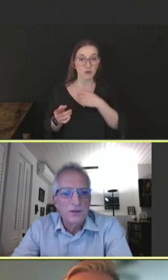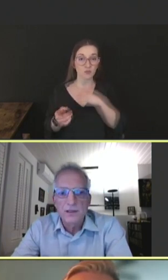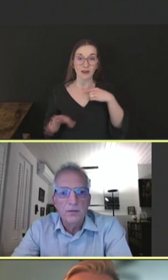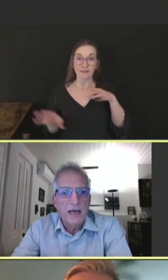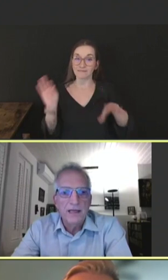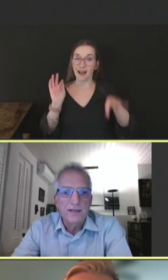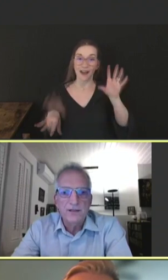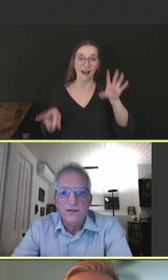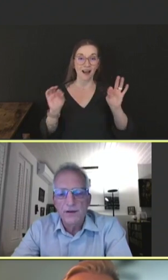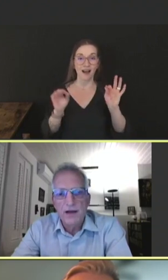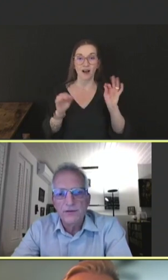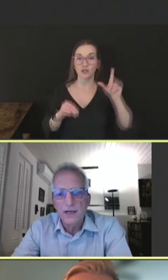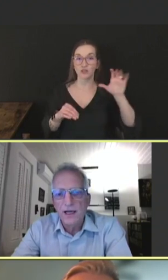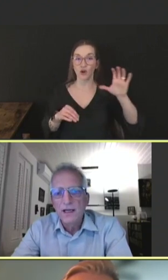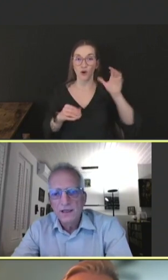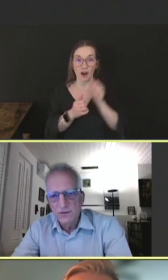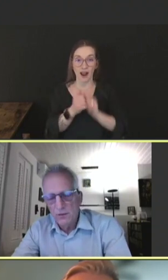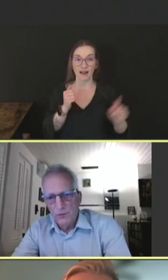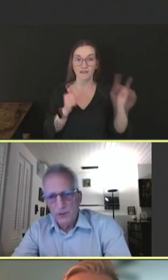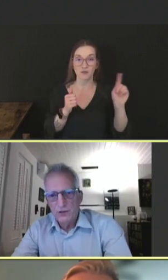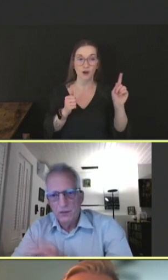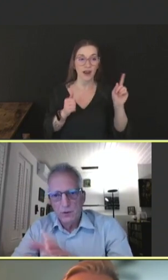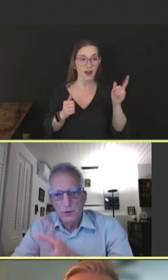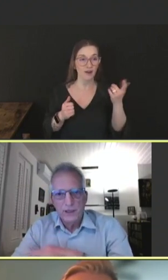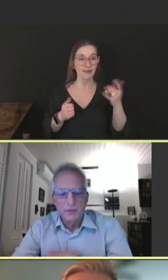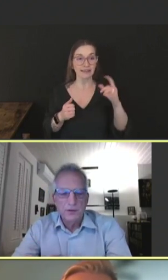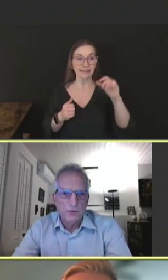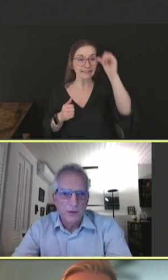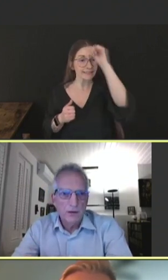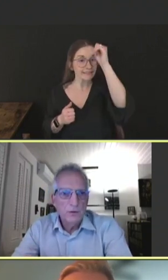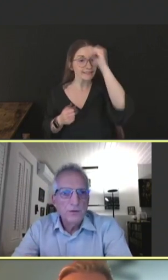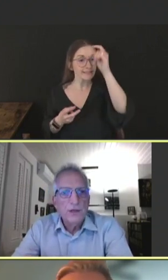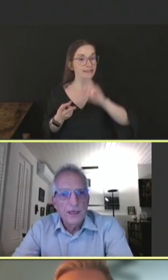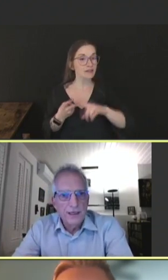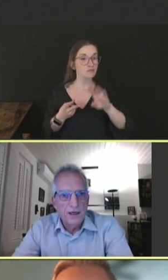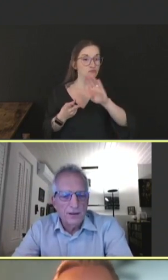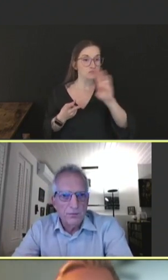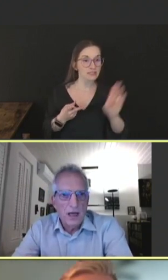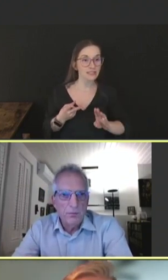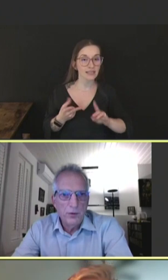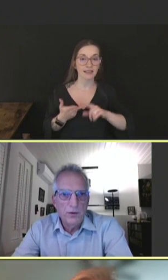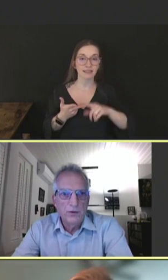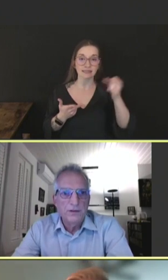Brazil, Bangladesh, South Africa, some of which we were able to include in our pool